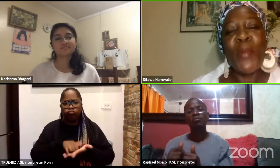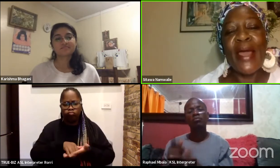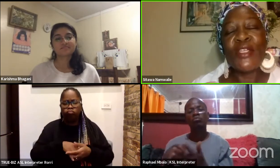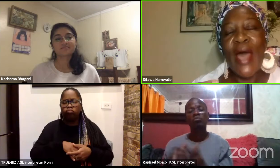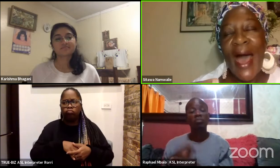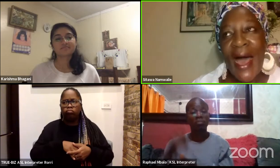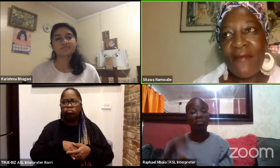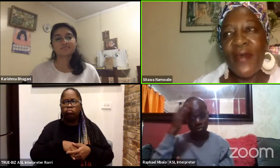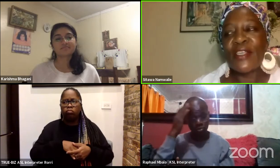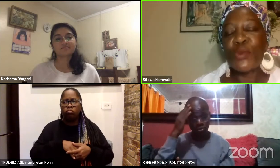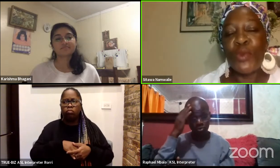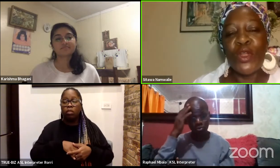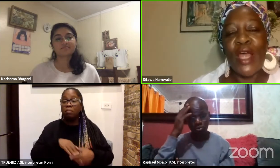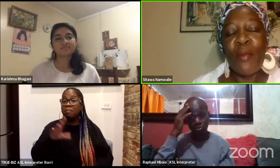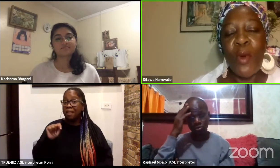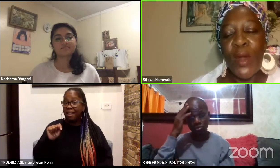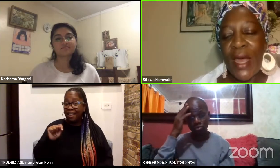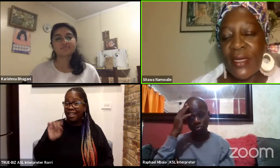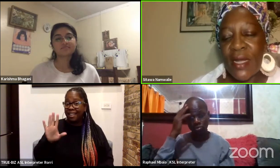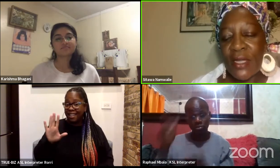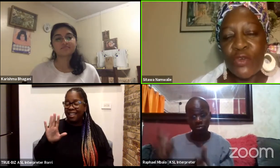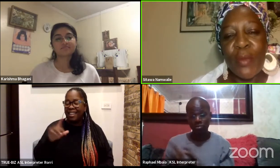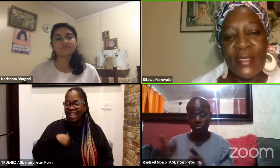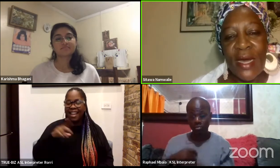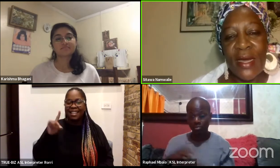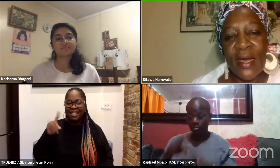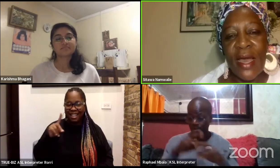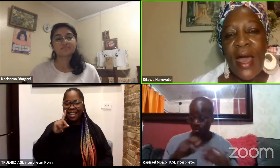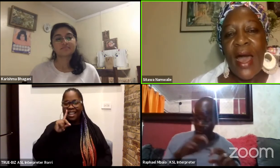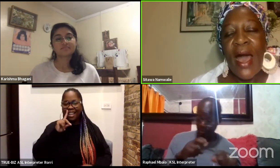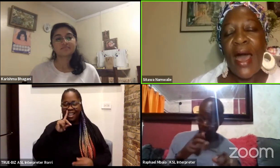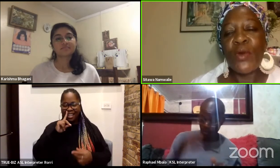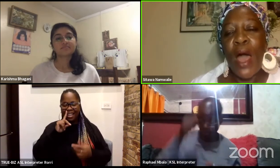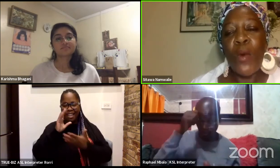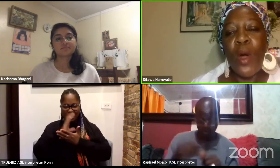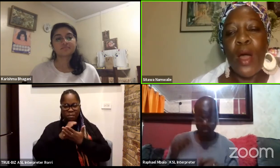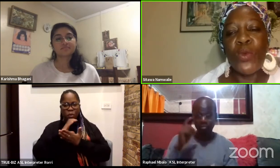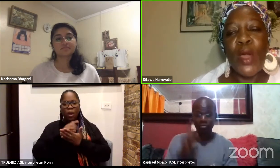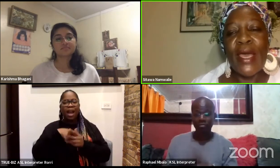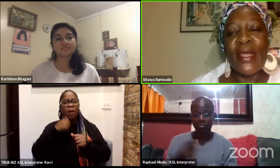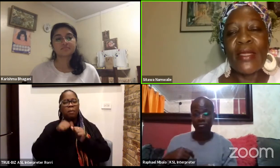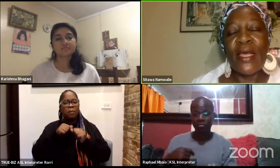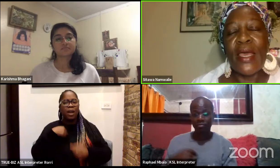But I have explored, I remember when I did "Cut Off My Tongue", and we were getting